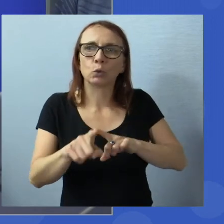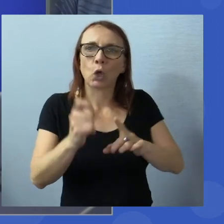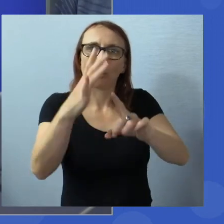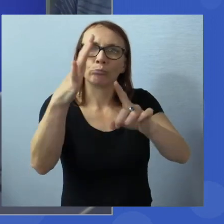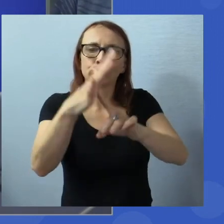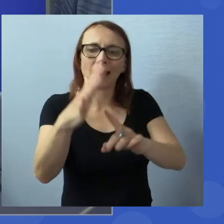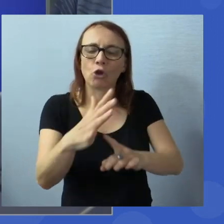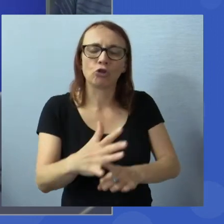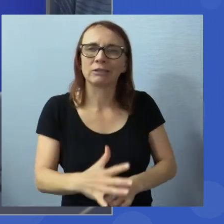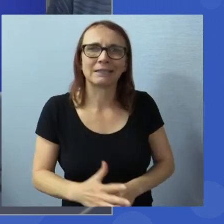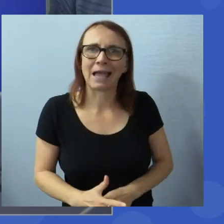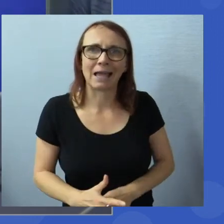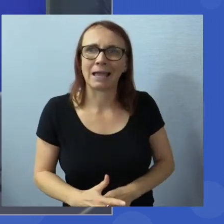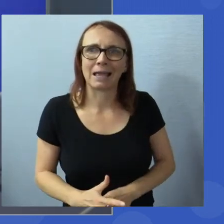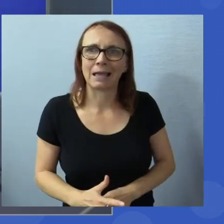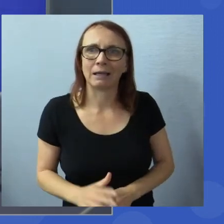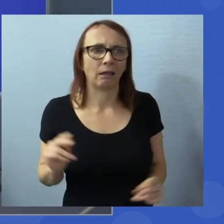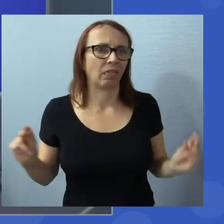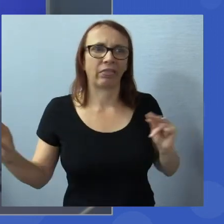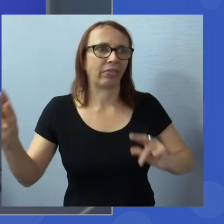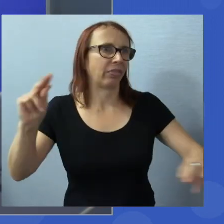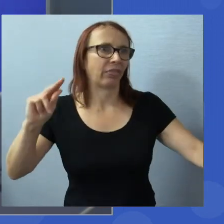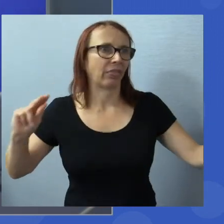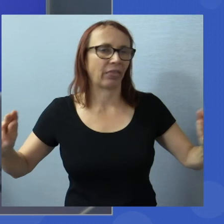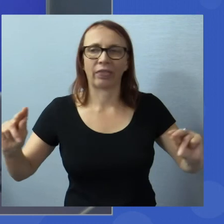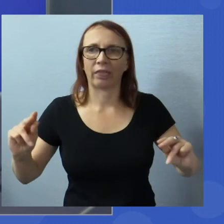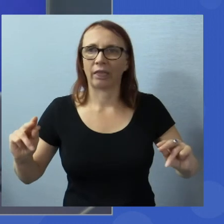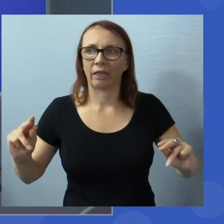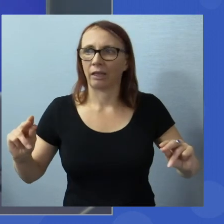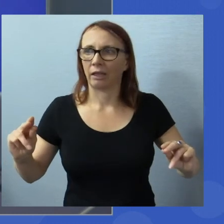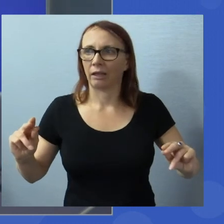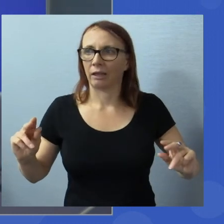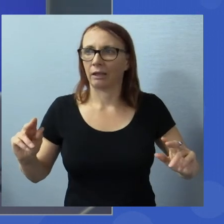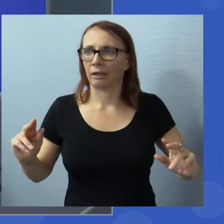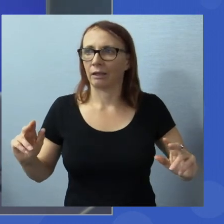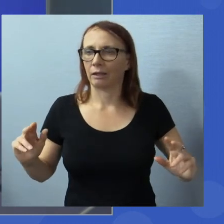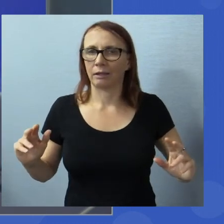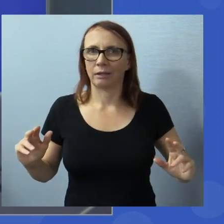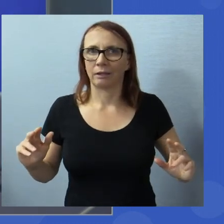to get a feel of where you as individually we're in the room also an